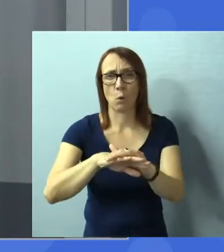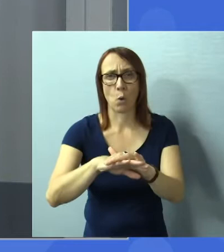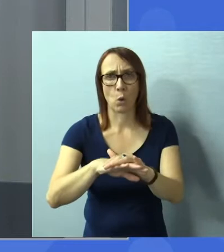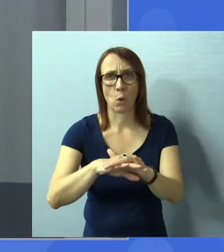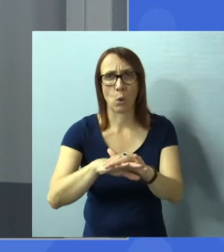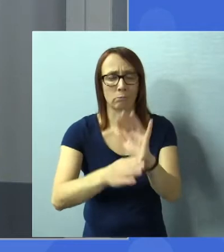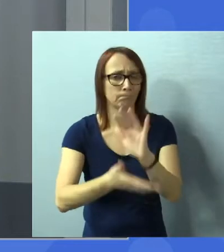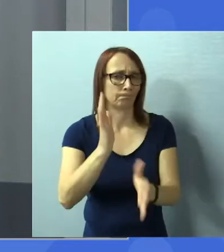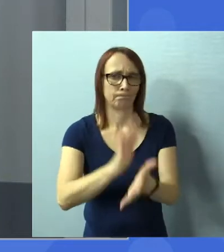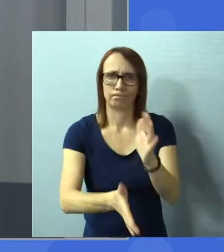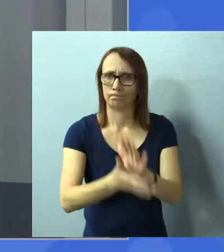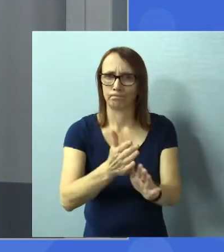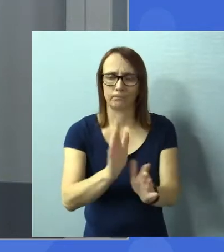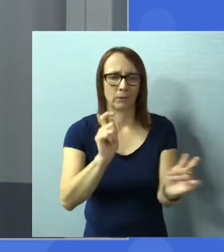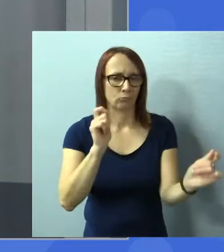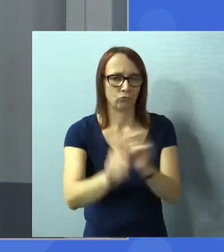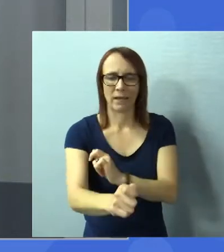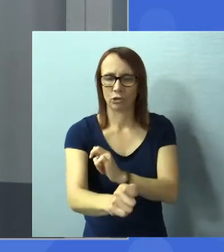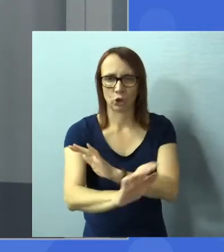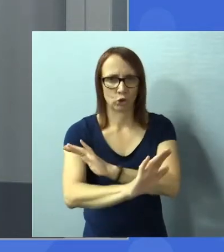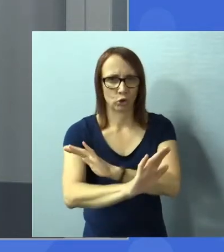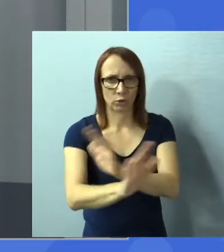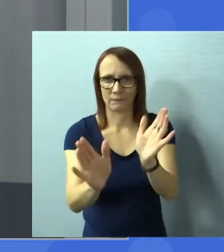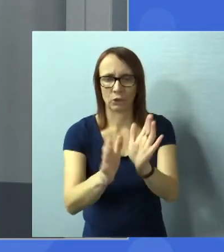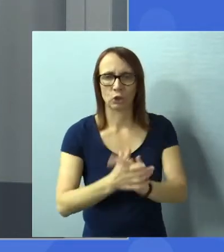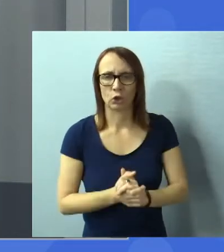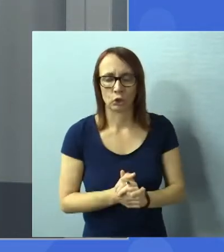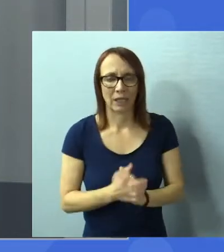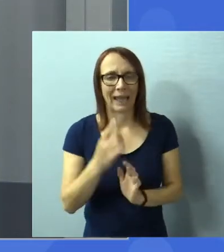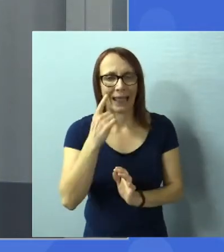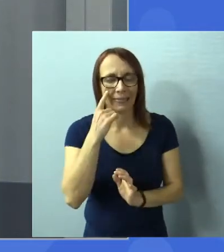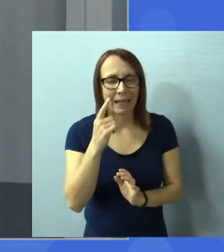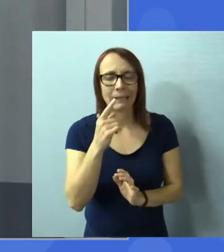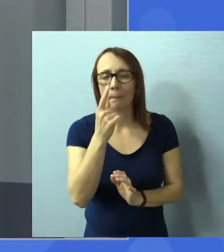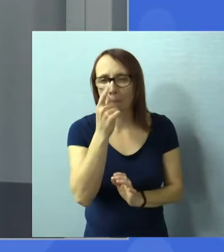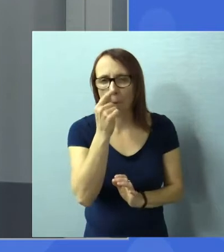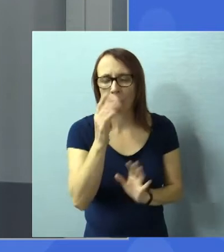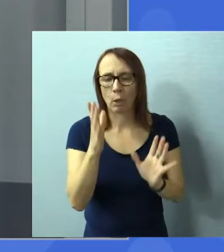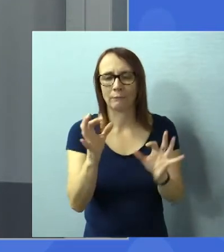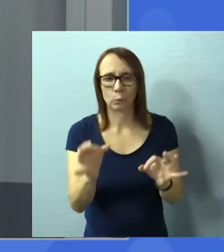past that transition and that there may be a further need to extend our continuing relationship with the European Union